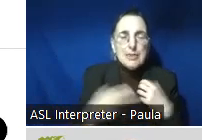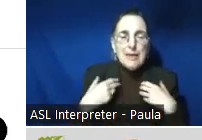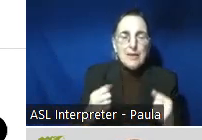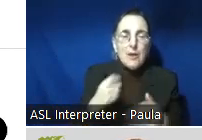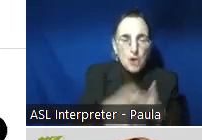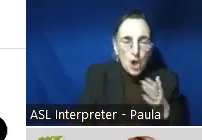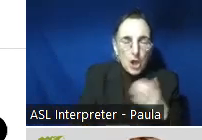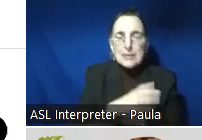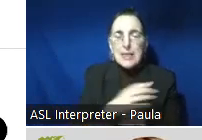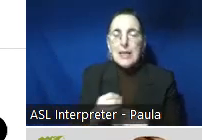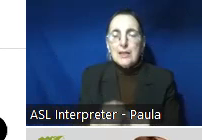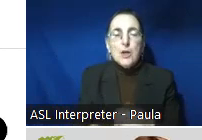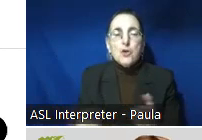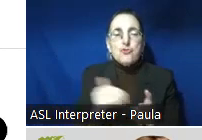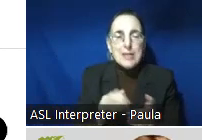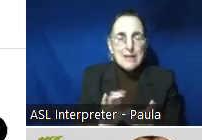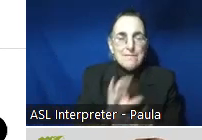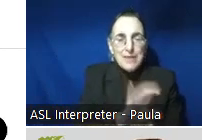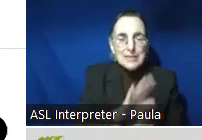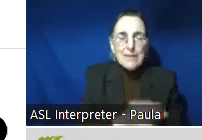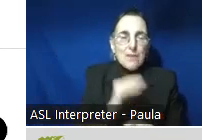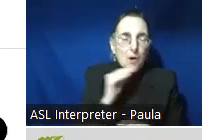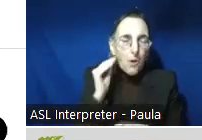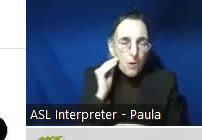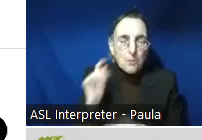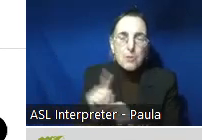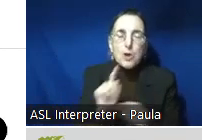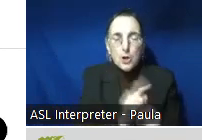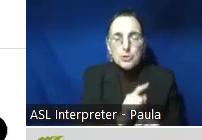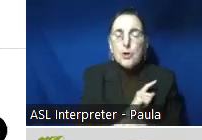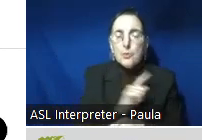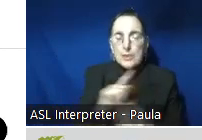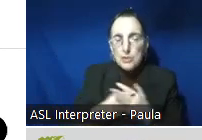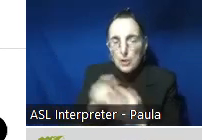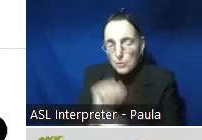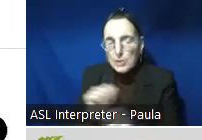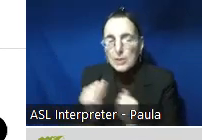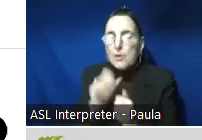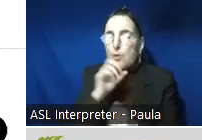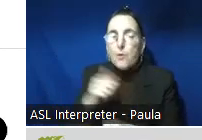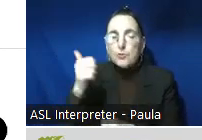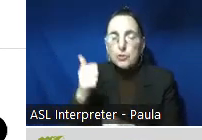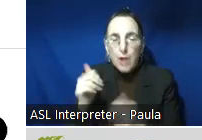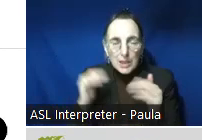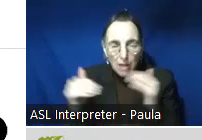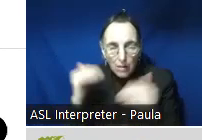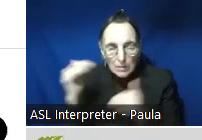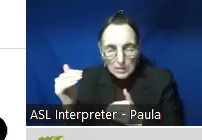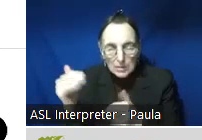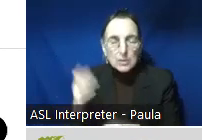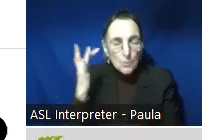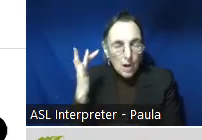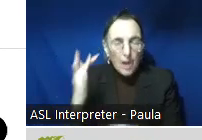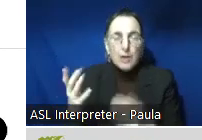But we got into the work on older adults and because we wanted to also preserve that